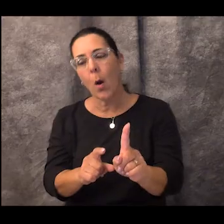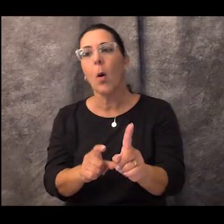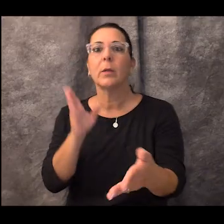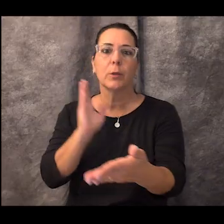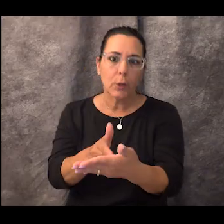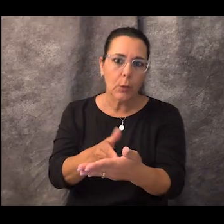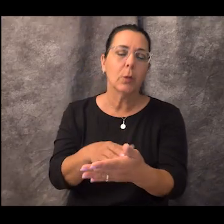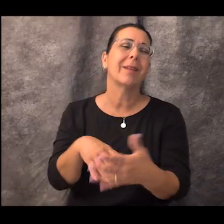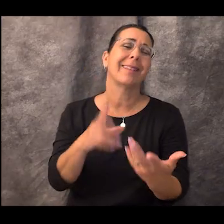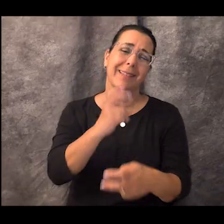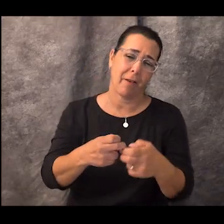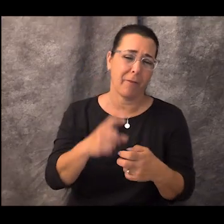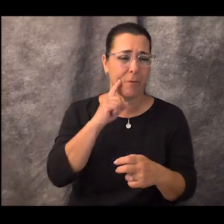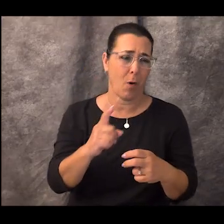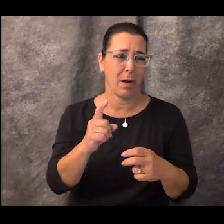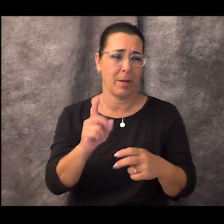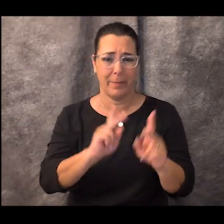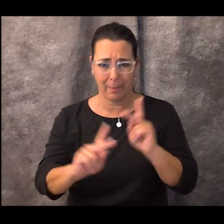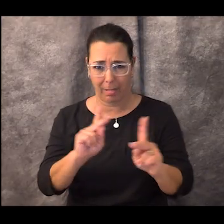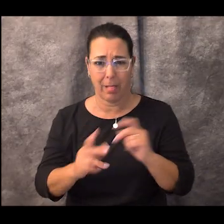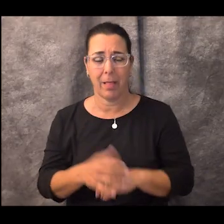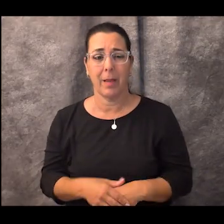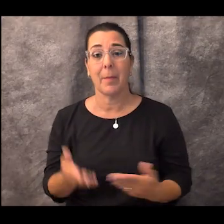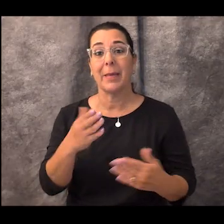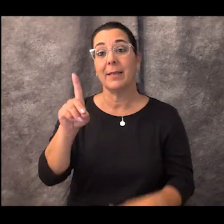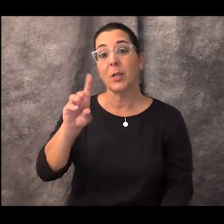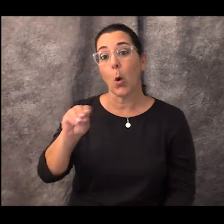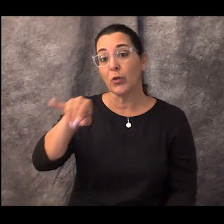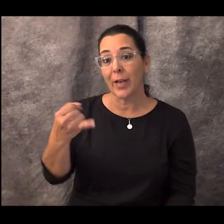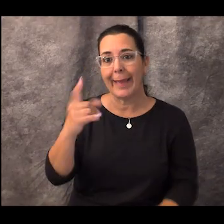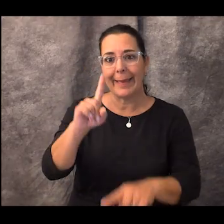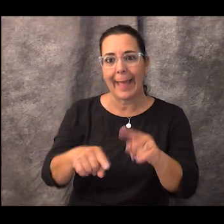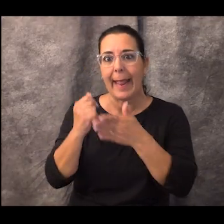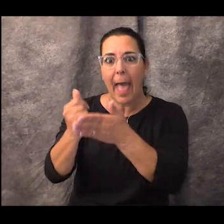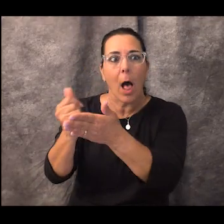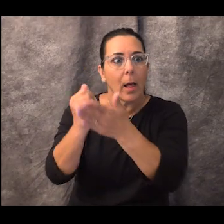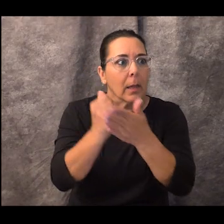or DOJ to just, I don't know, have the resources to be everywhere all the time and do that for us.